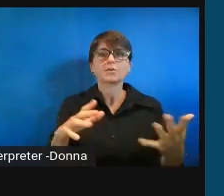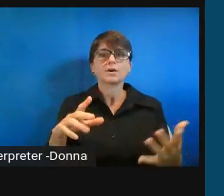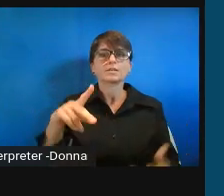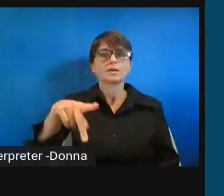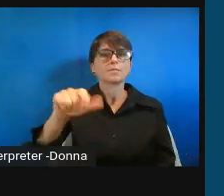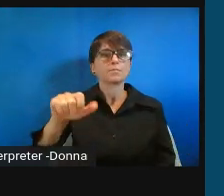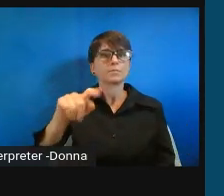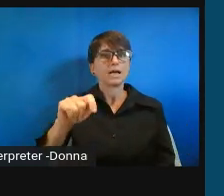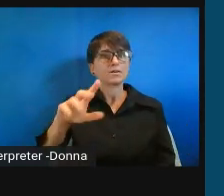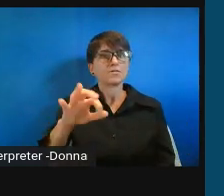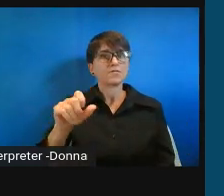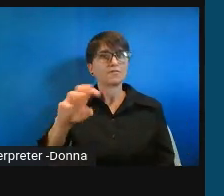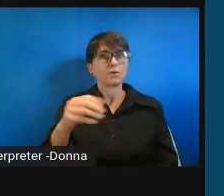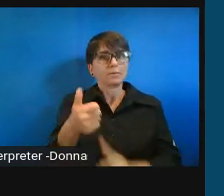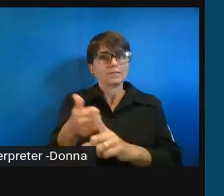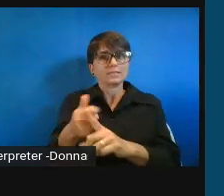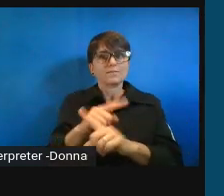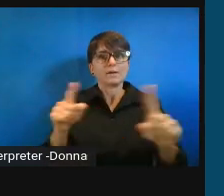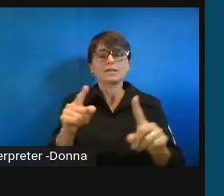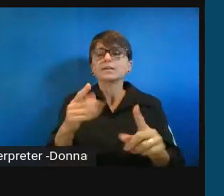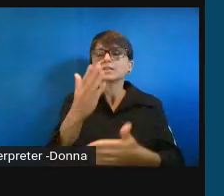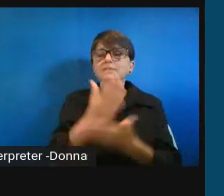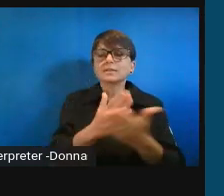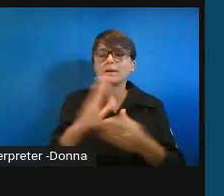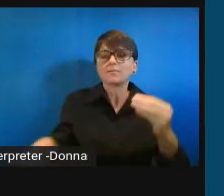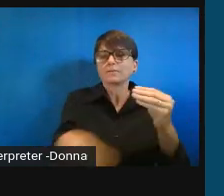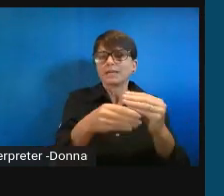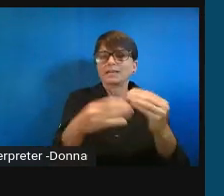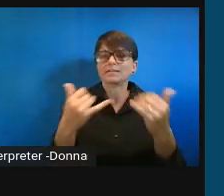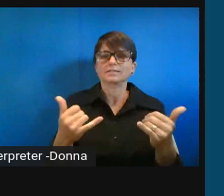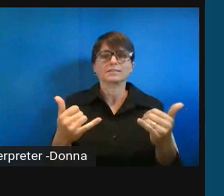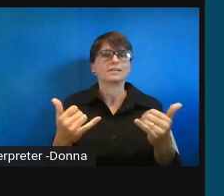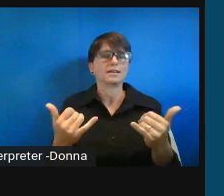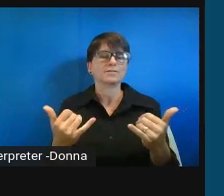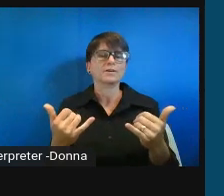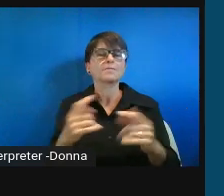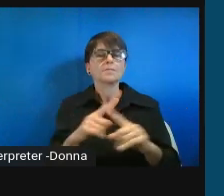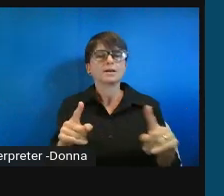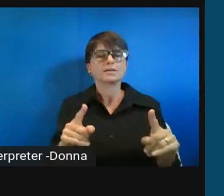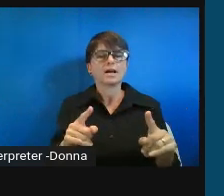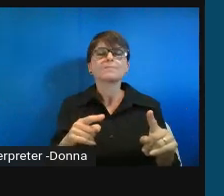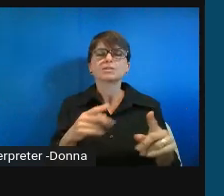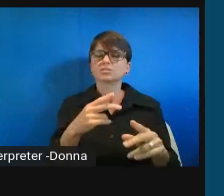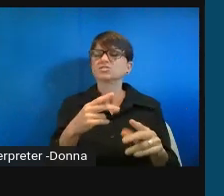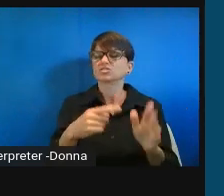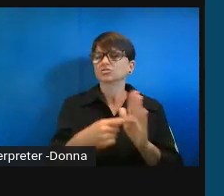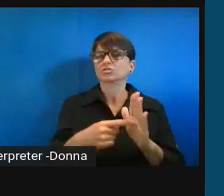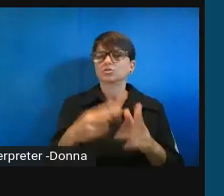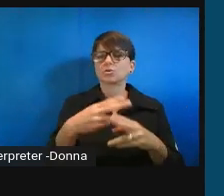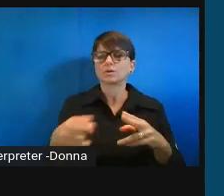services are now catching up and actually adding this functionality as well. I'm going to show you quickly how to add an alt text to your images.